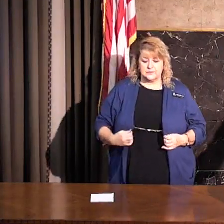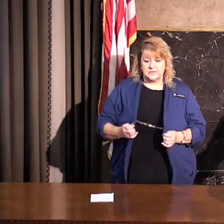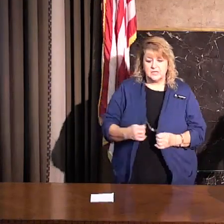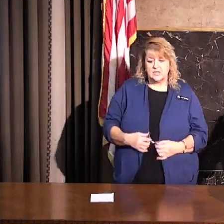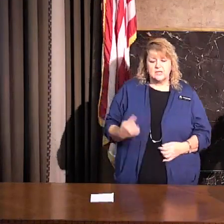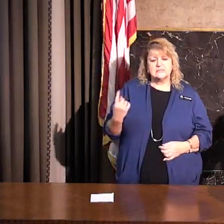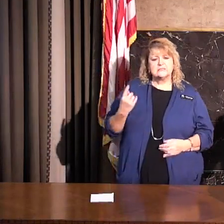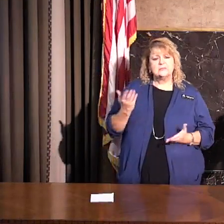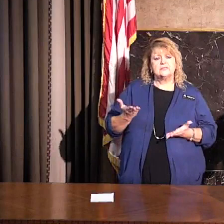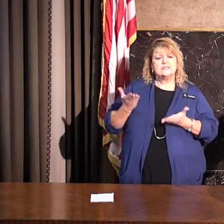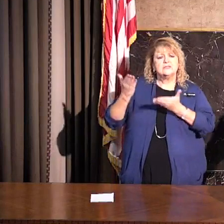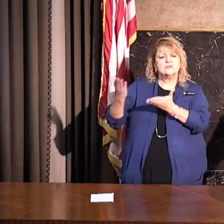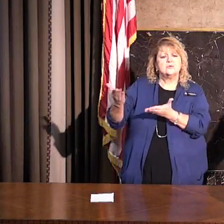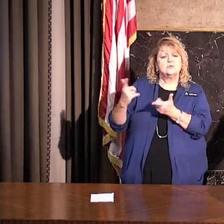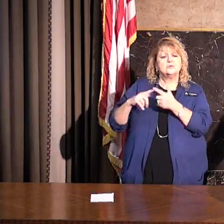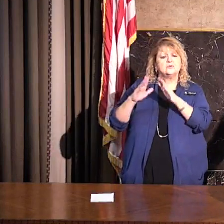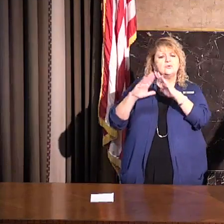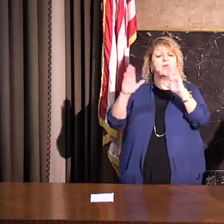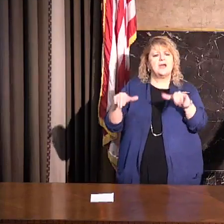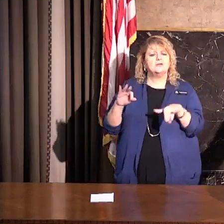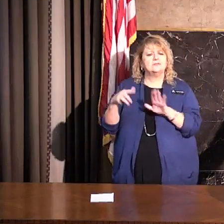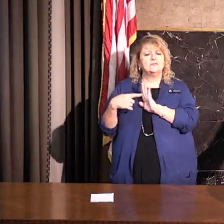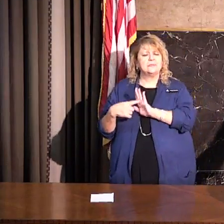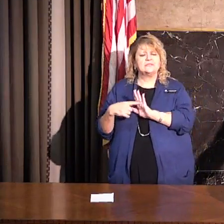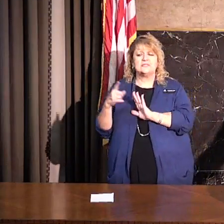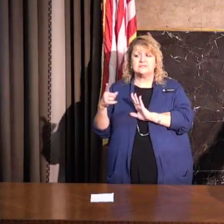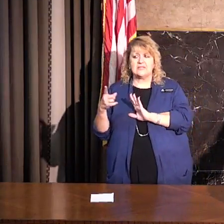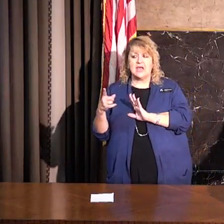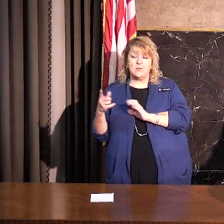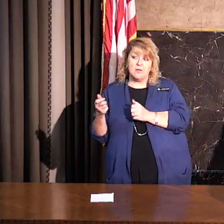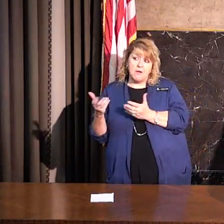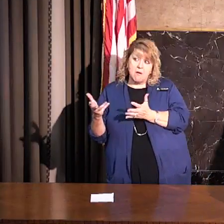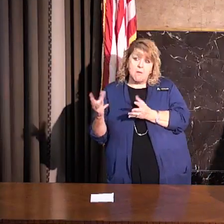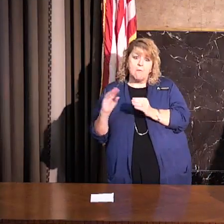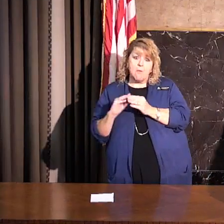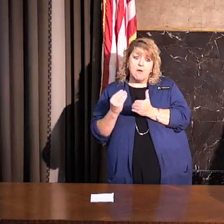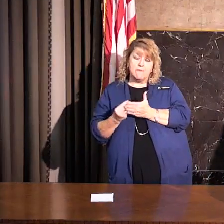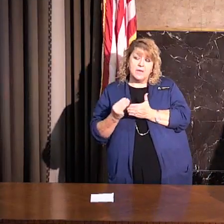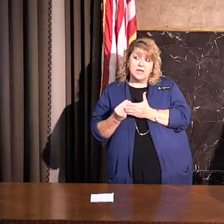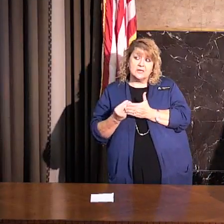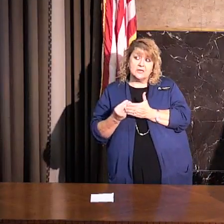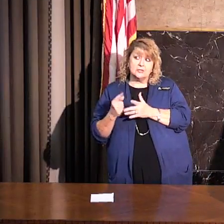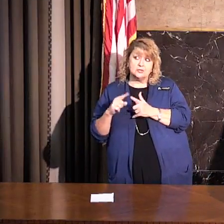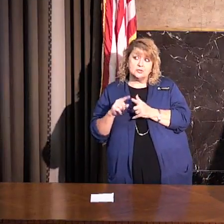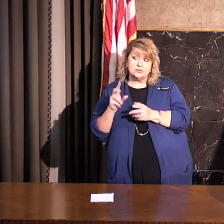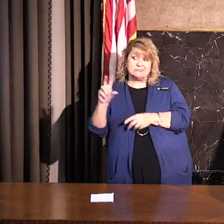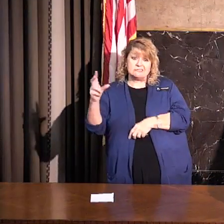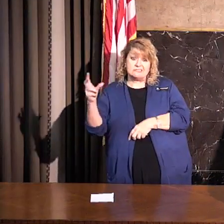the house. uh that would afford